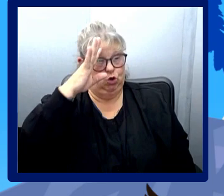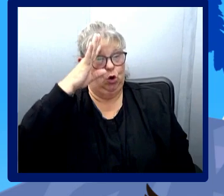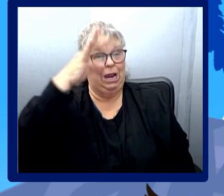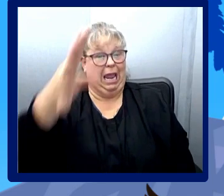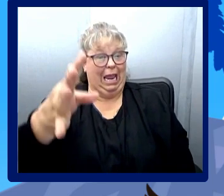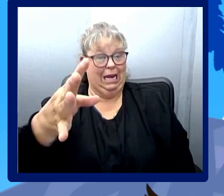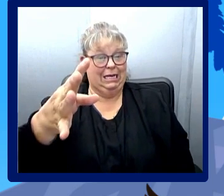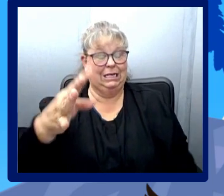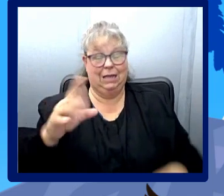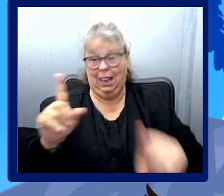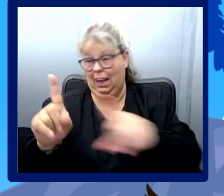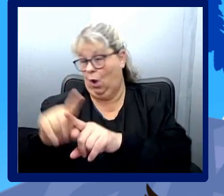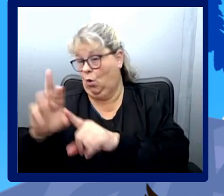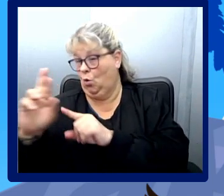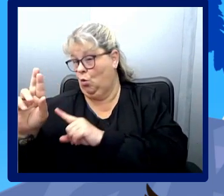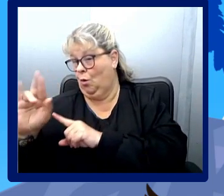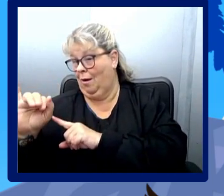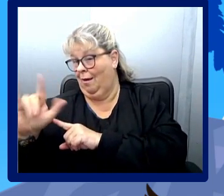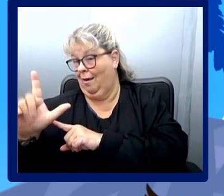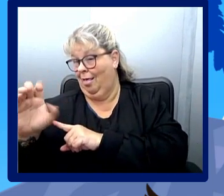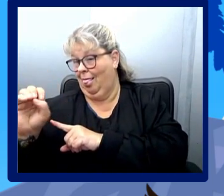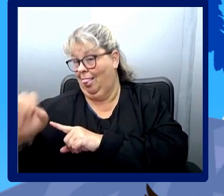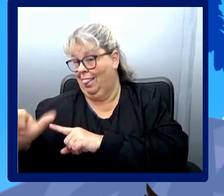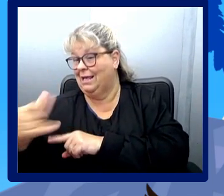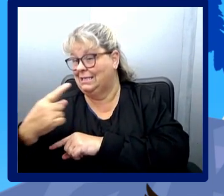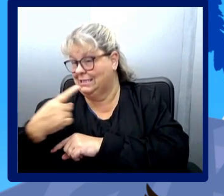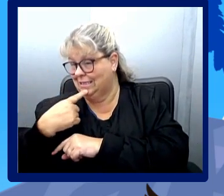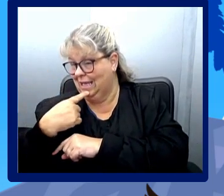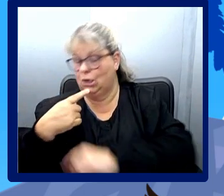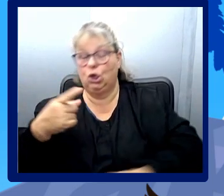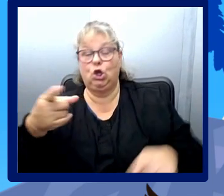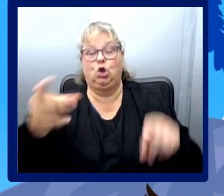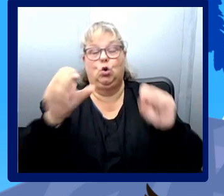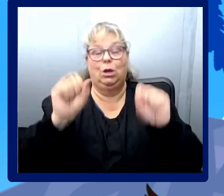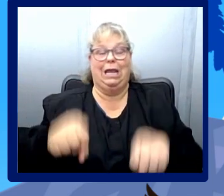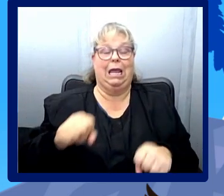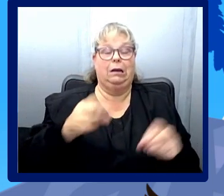which we had to build first, so that we could take a look